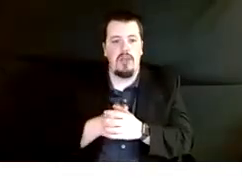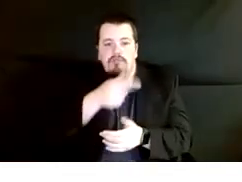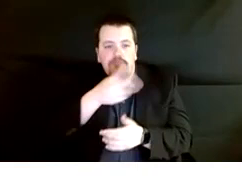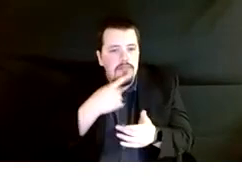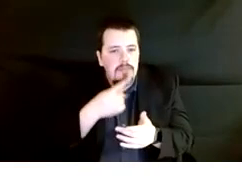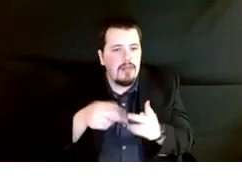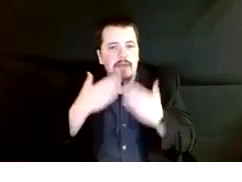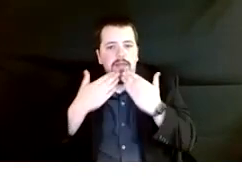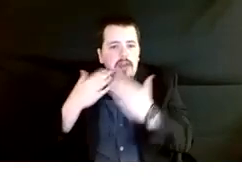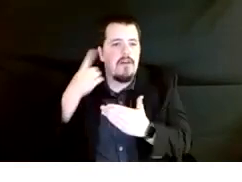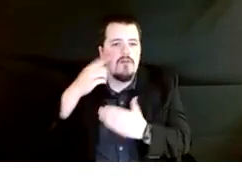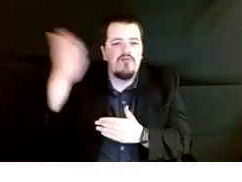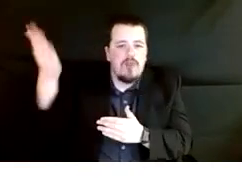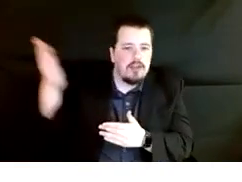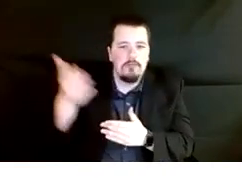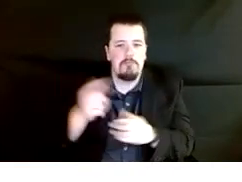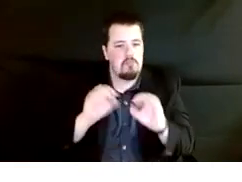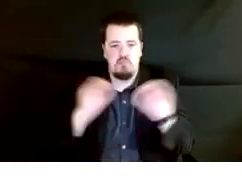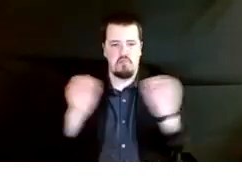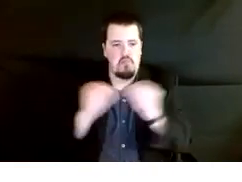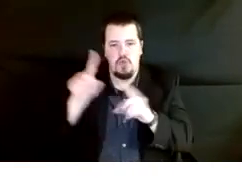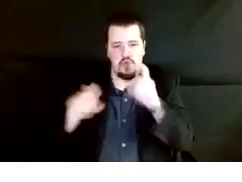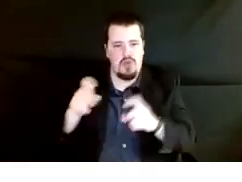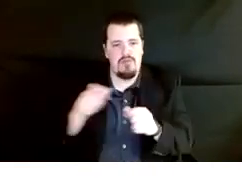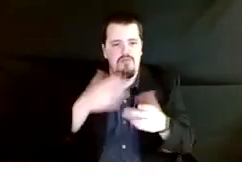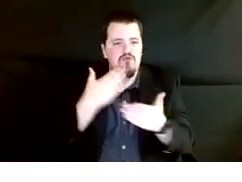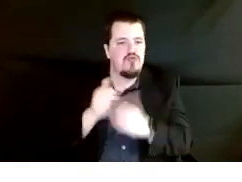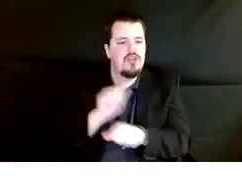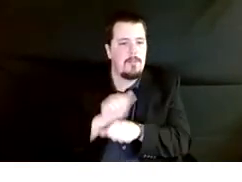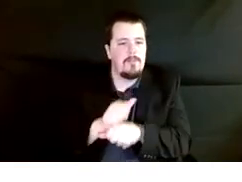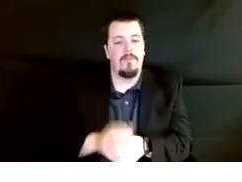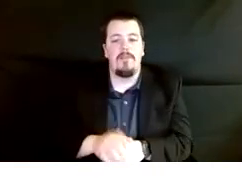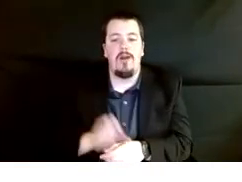for the presentation but there are no additional questions at this time ....well I want to thank um